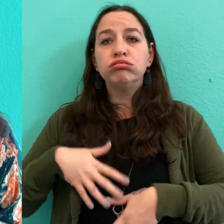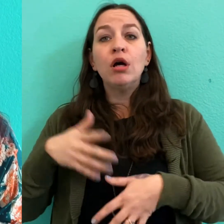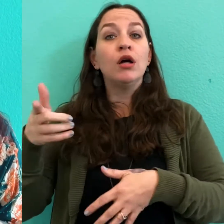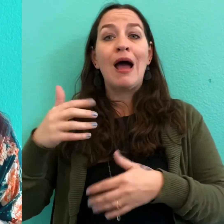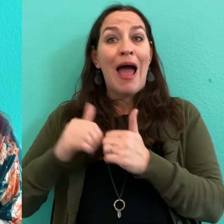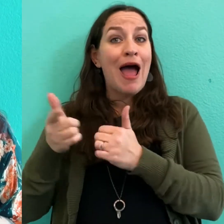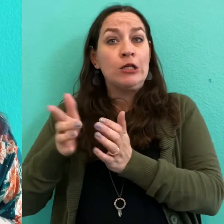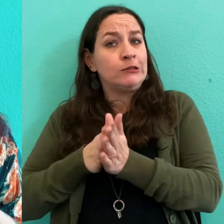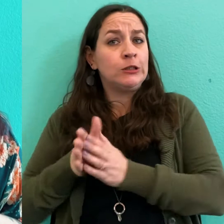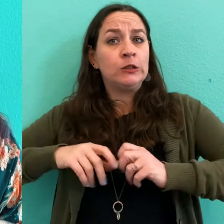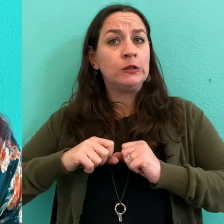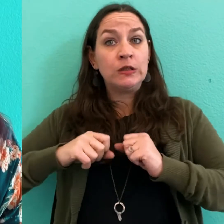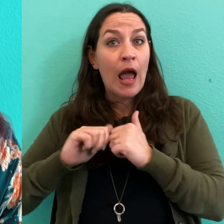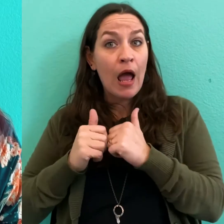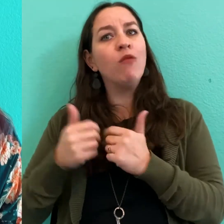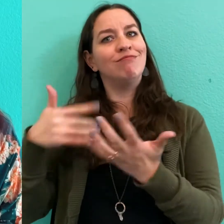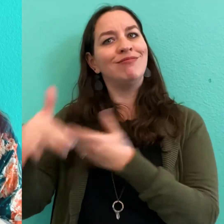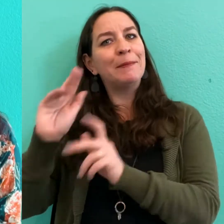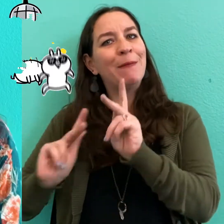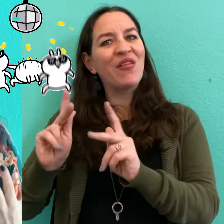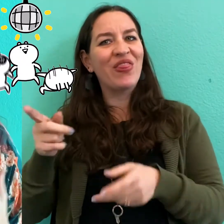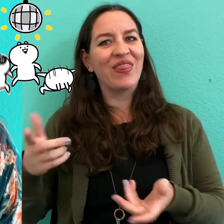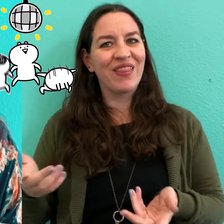be recharged, they're going to find themselves rejuvenated by being around more